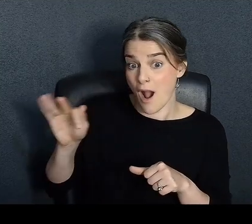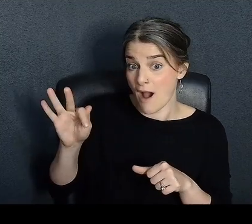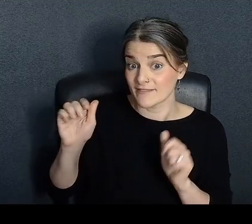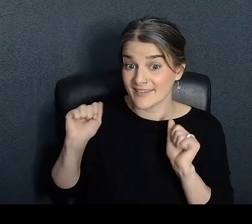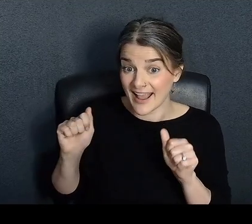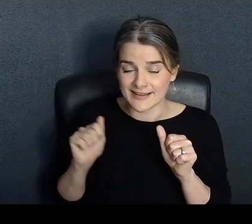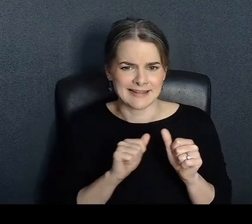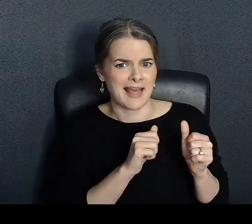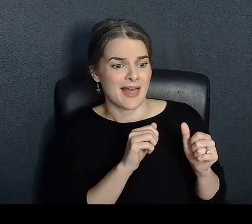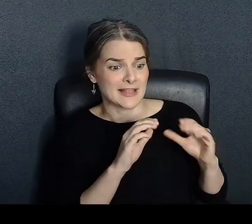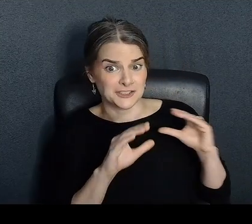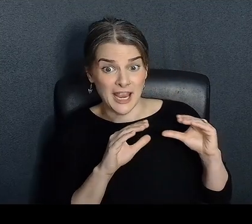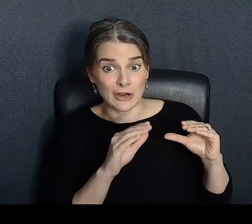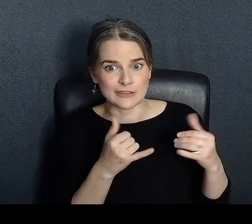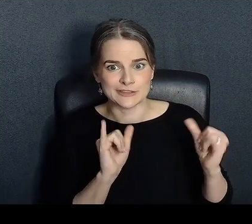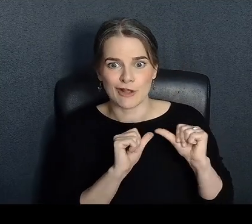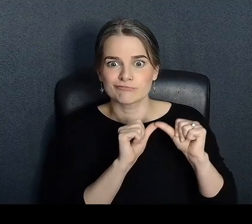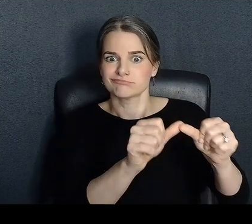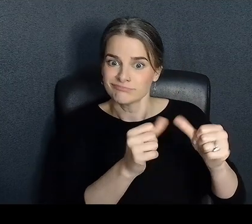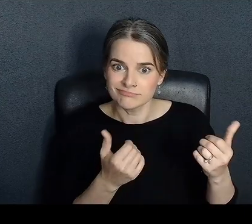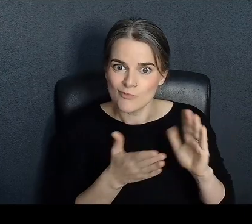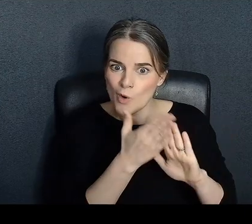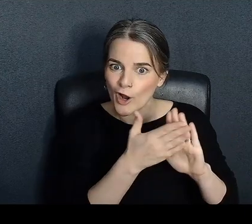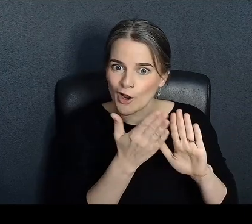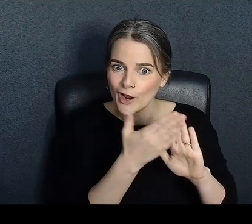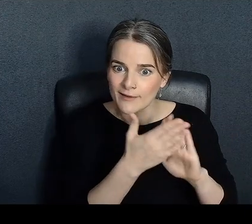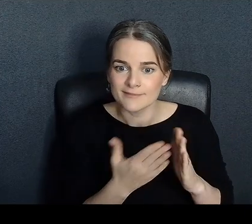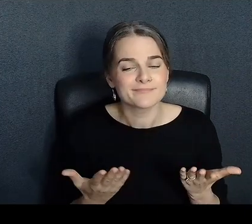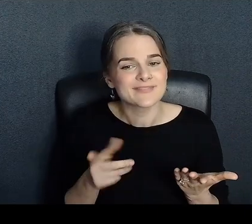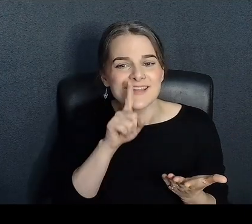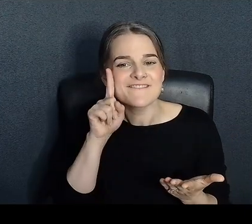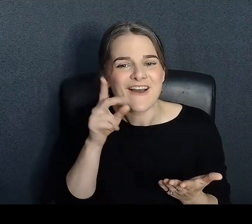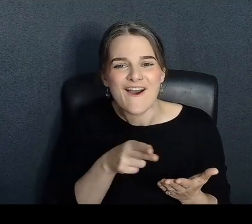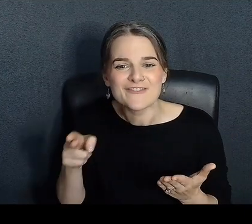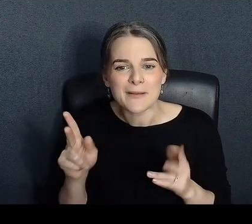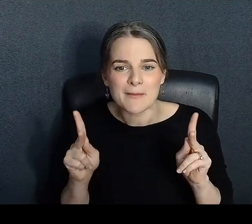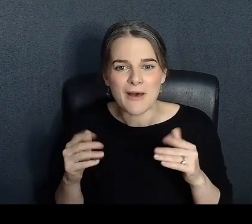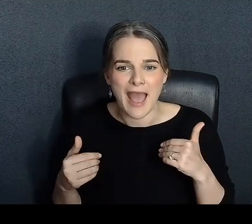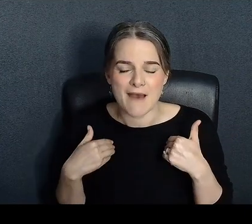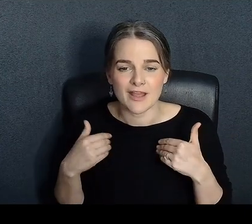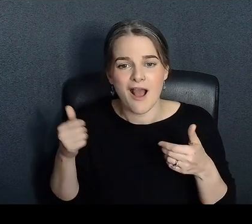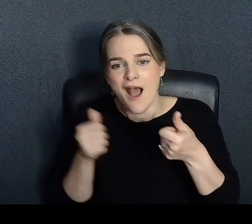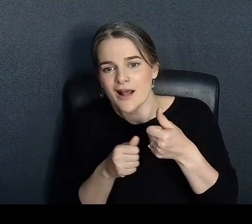Deaf and hard of hearing people, they put this under their pillow or under the mattress, between the mattresses,